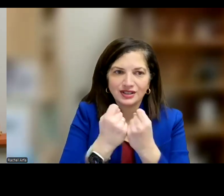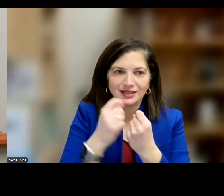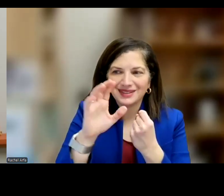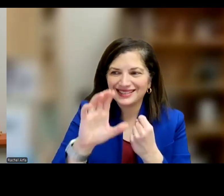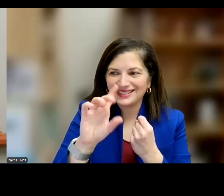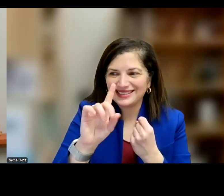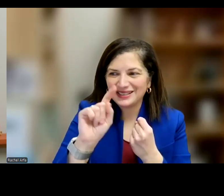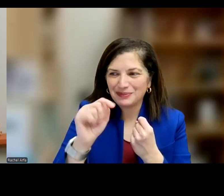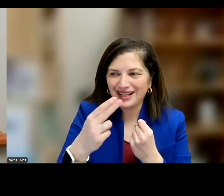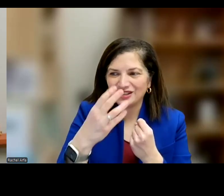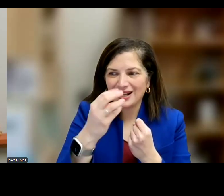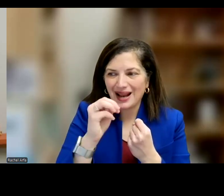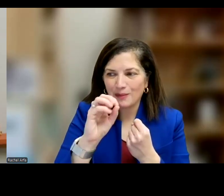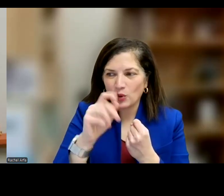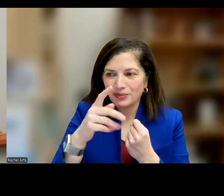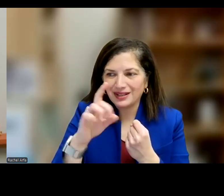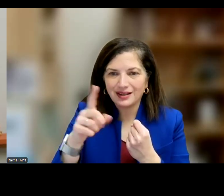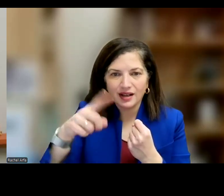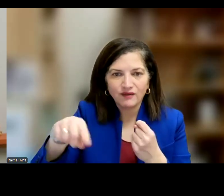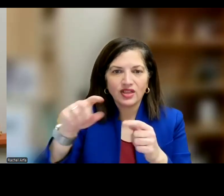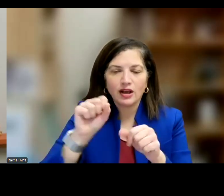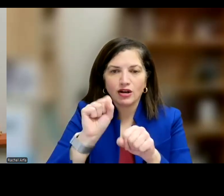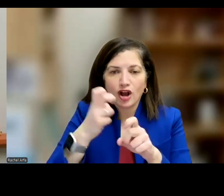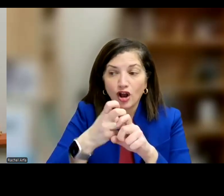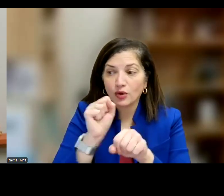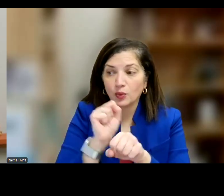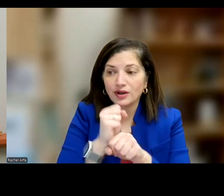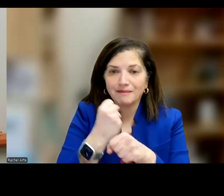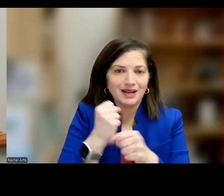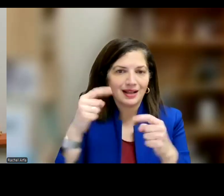13:07:05 report. I'm really grateful to 13:07:08 our teams at CDPH and MOPD for